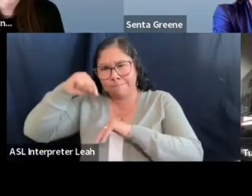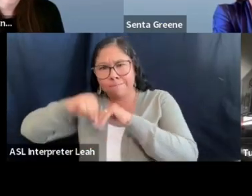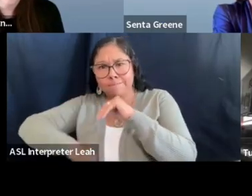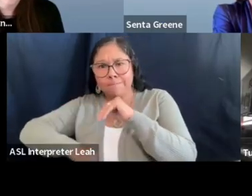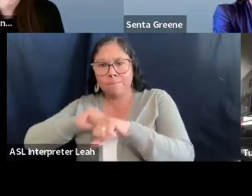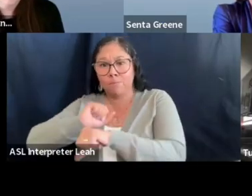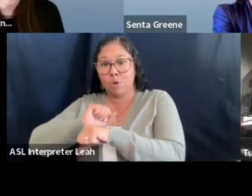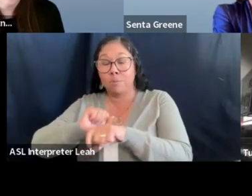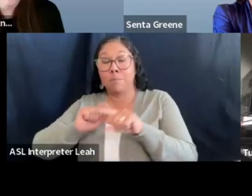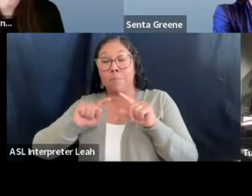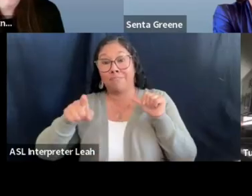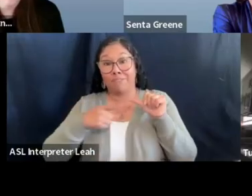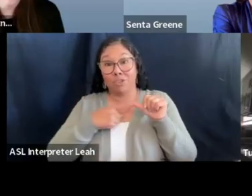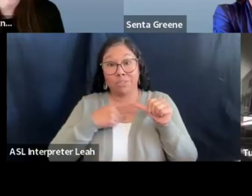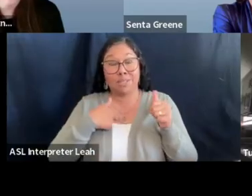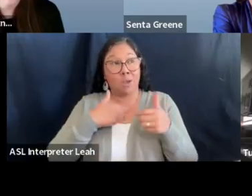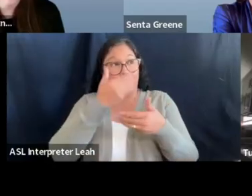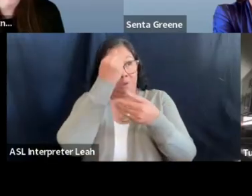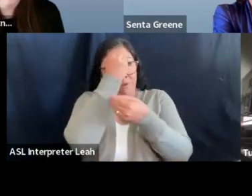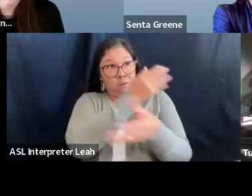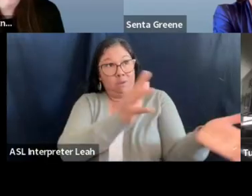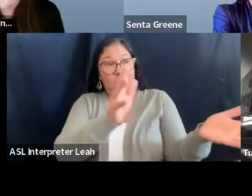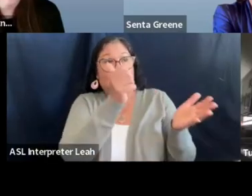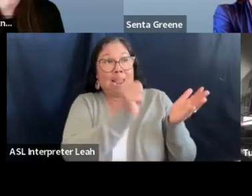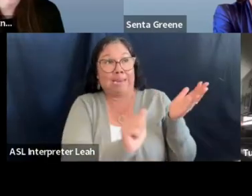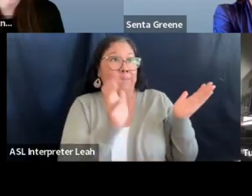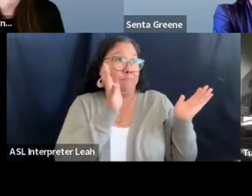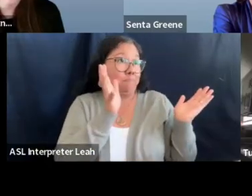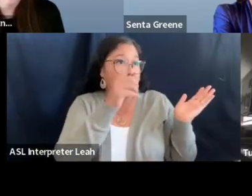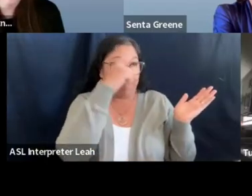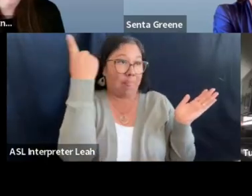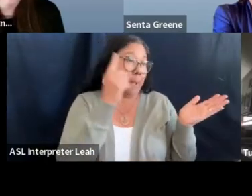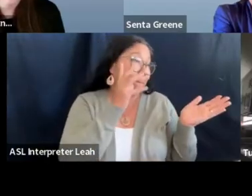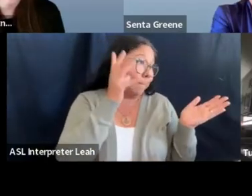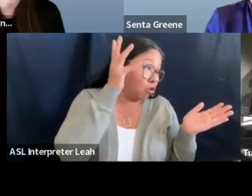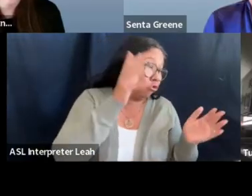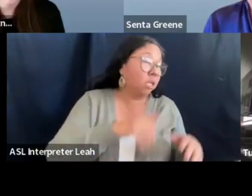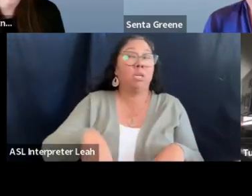to any black parent or a black student, I want to echo the word from a resource um from a group